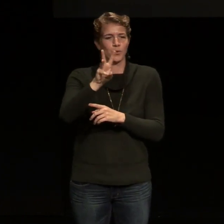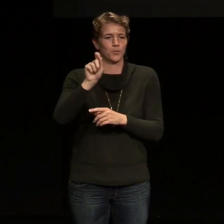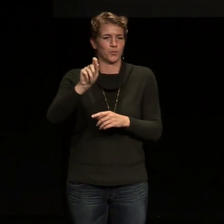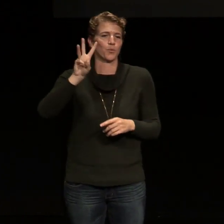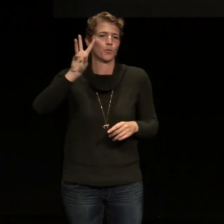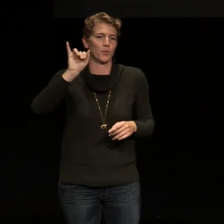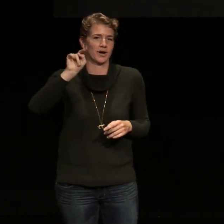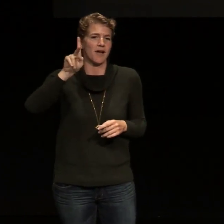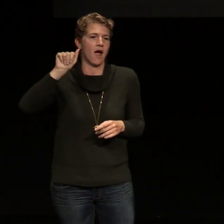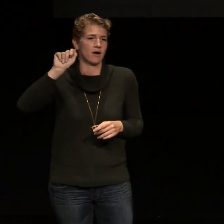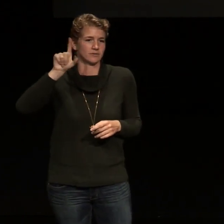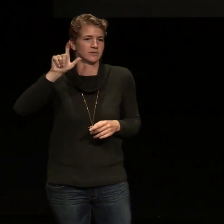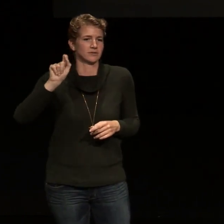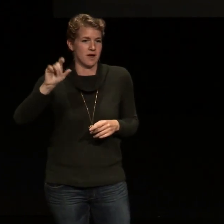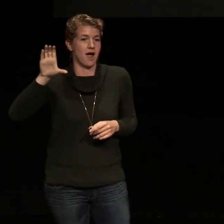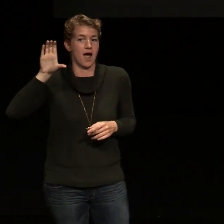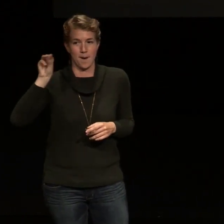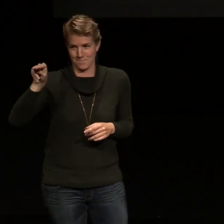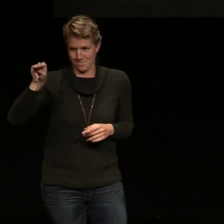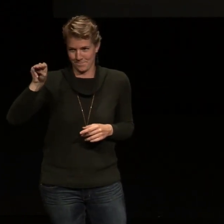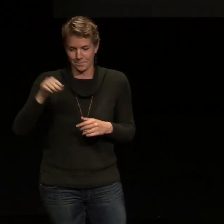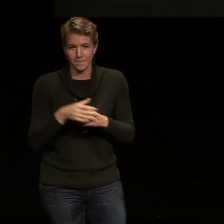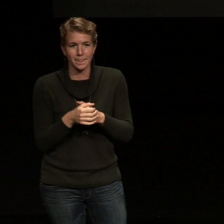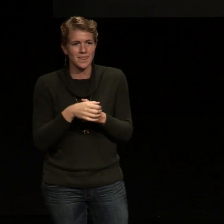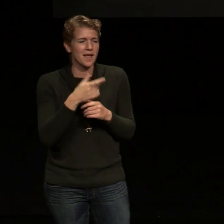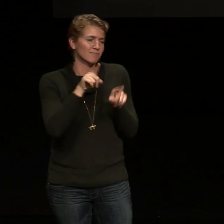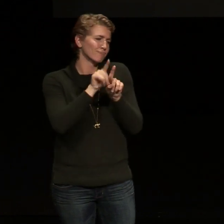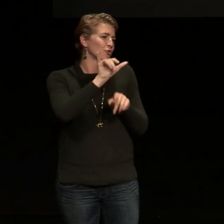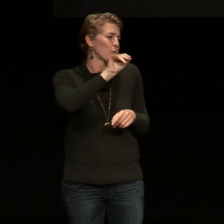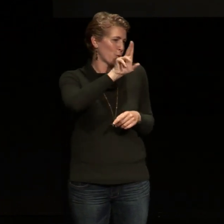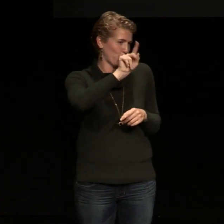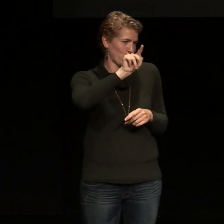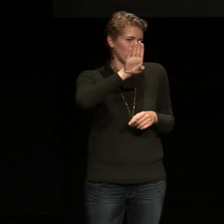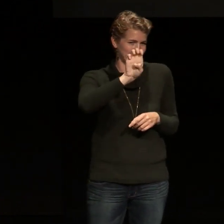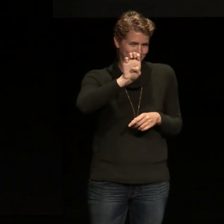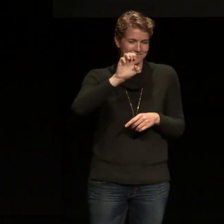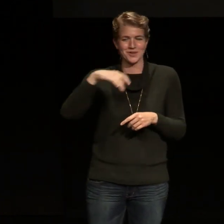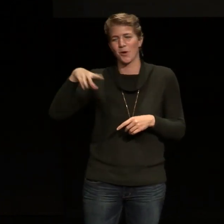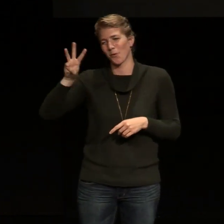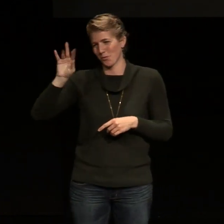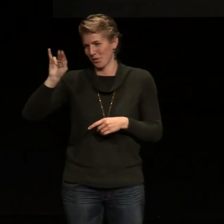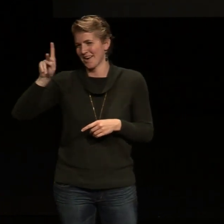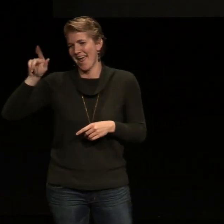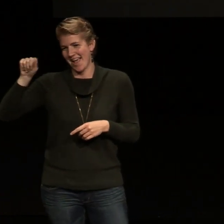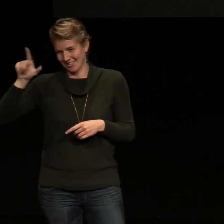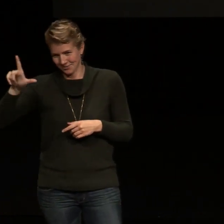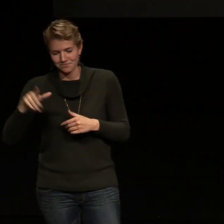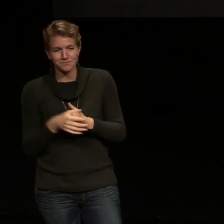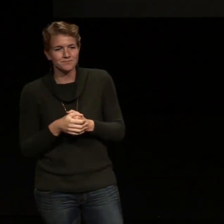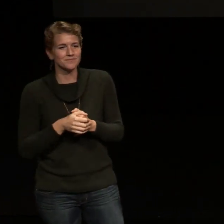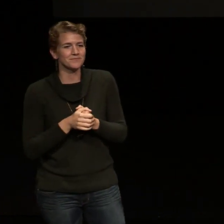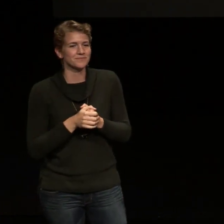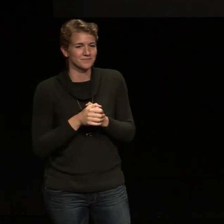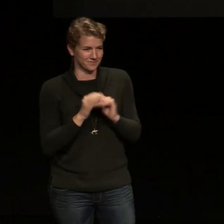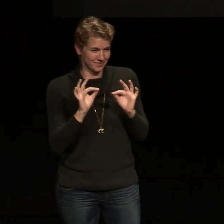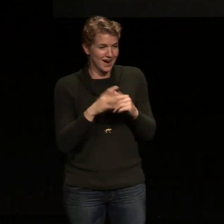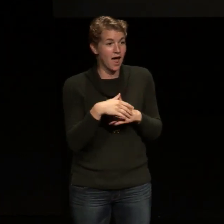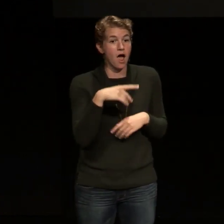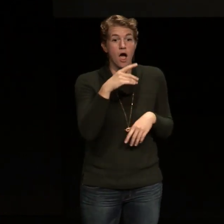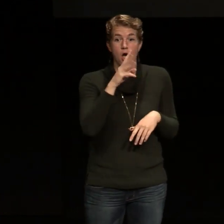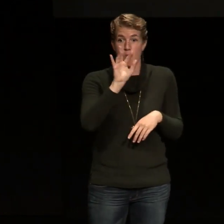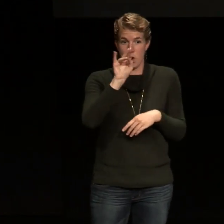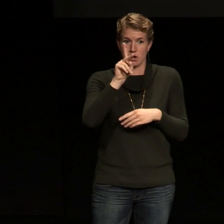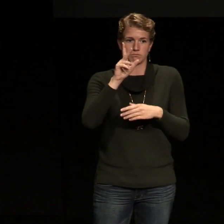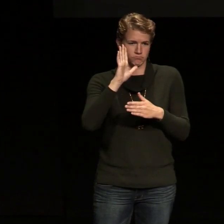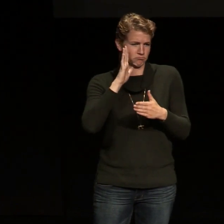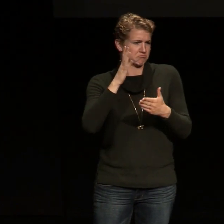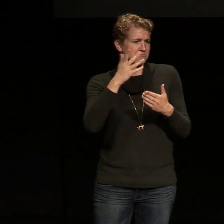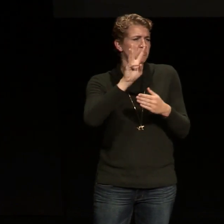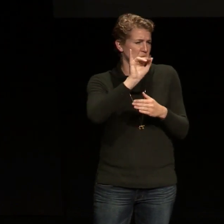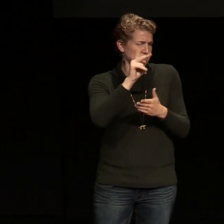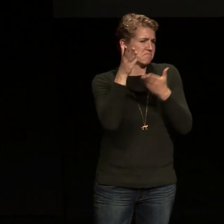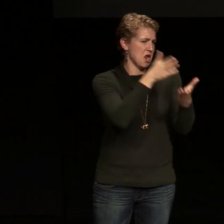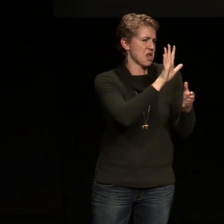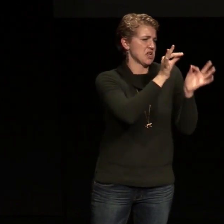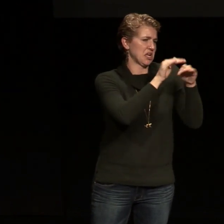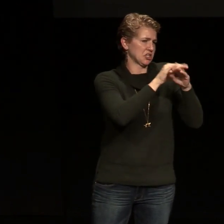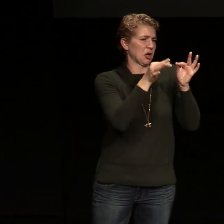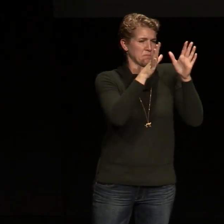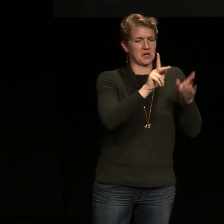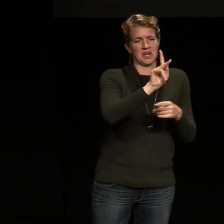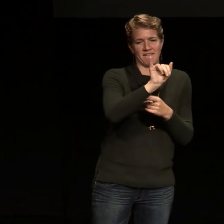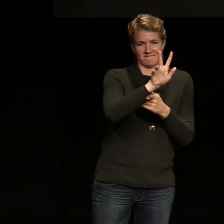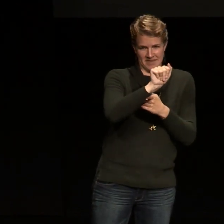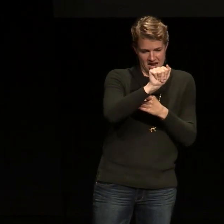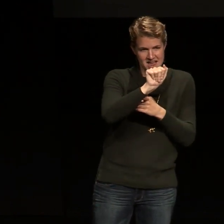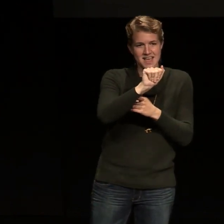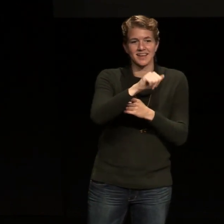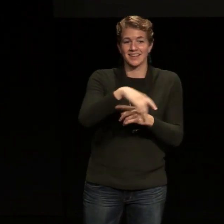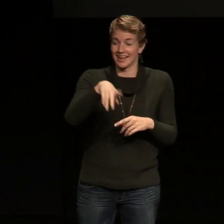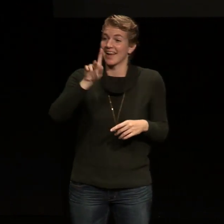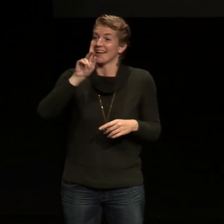website it's www.winkasl.com and he's also on YouTube at WinkASL. Wink brought his